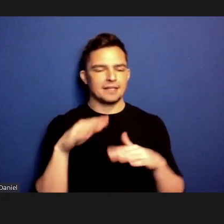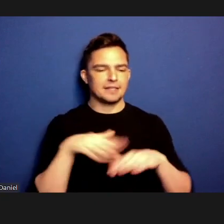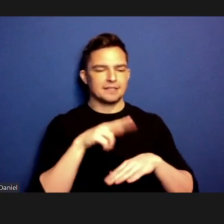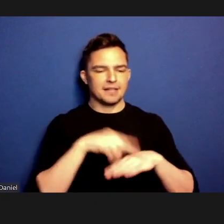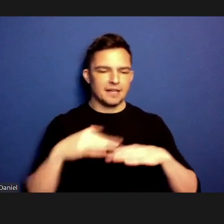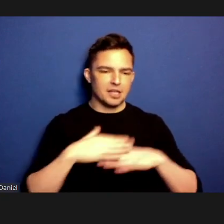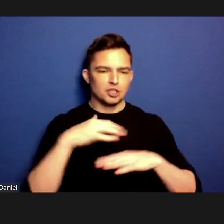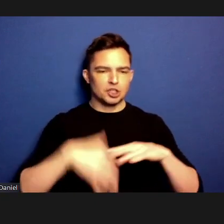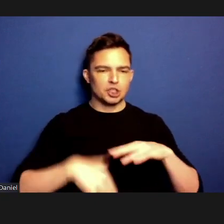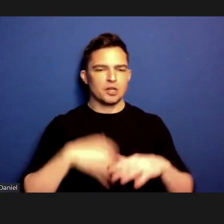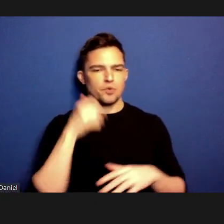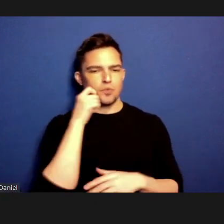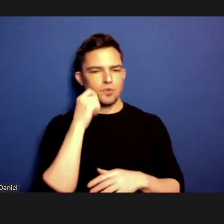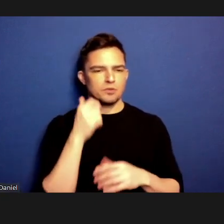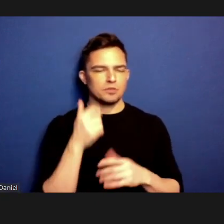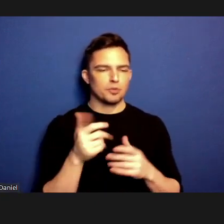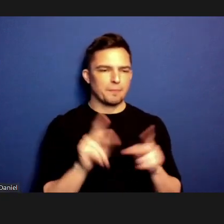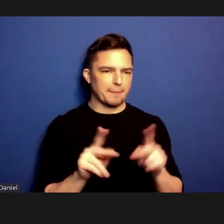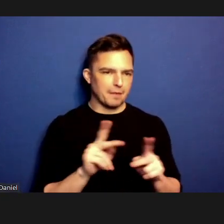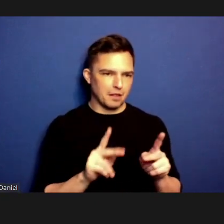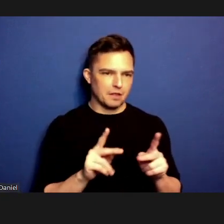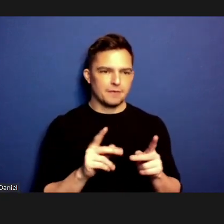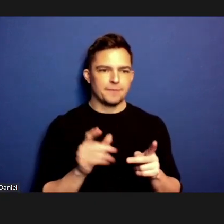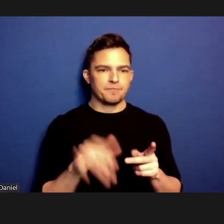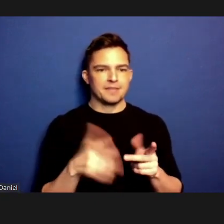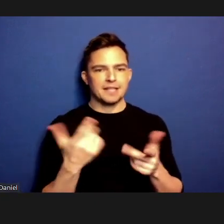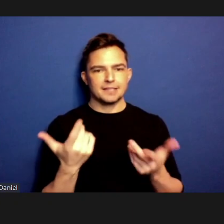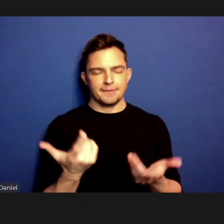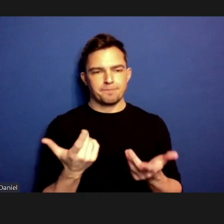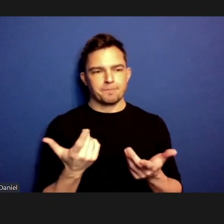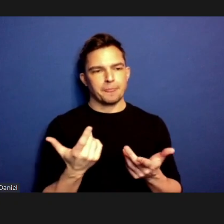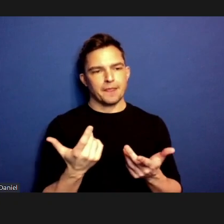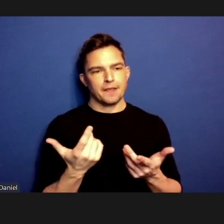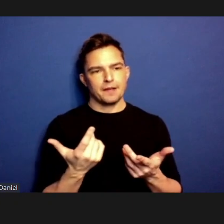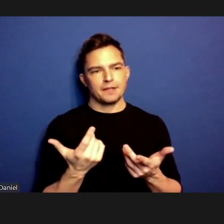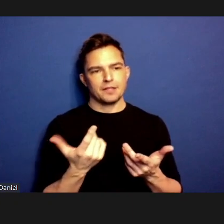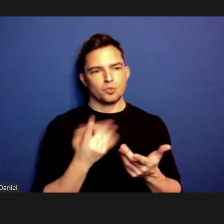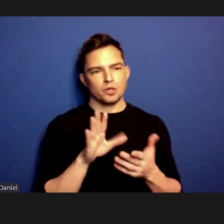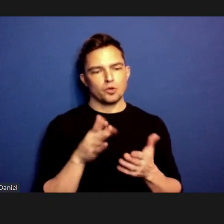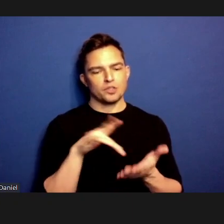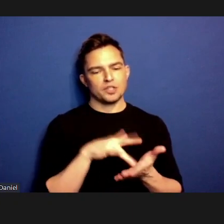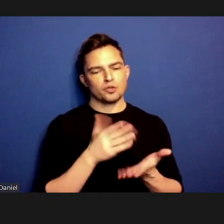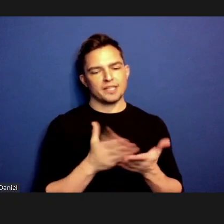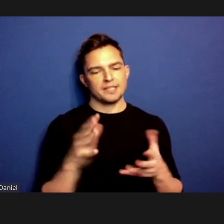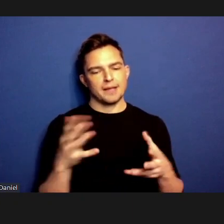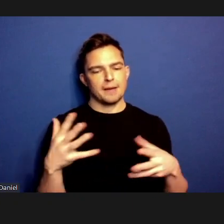I think that that is one of the central things that sort of pulls my work together. And now